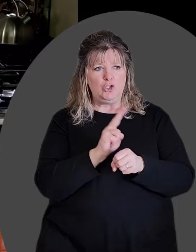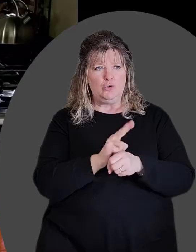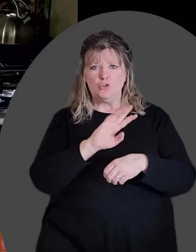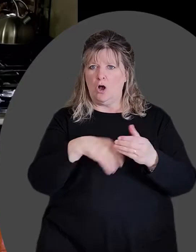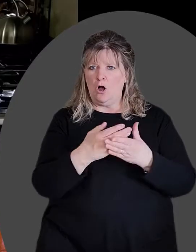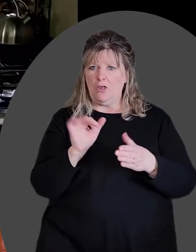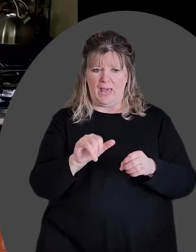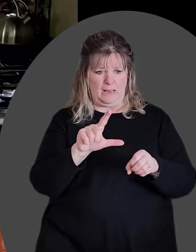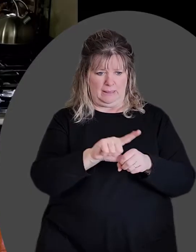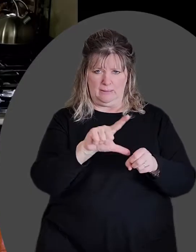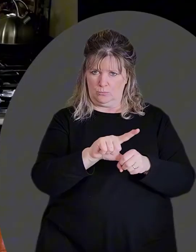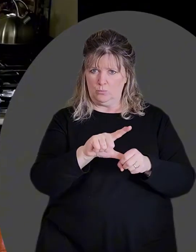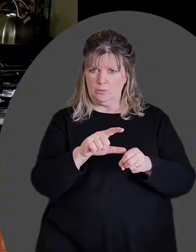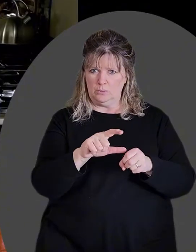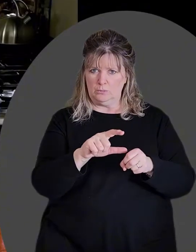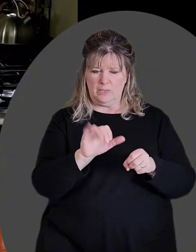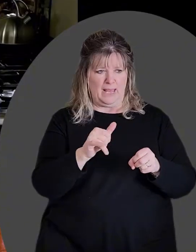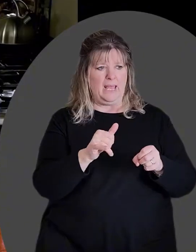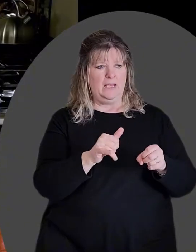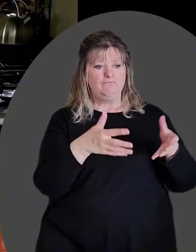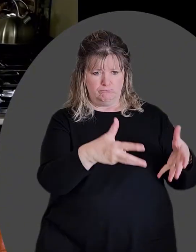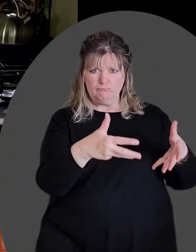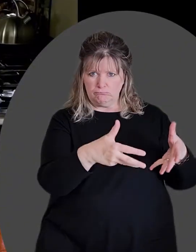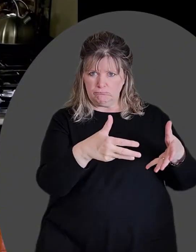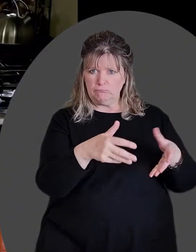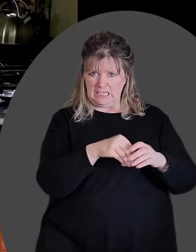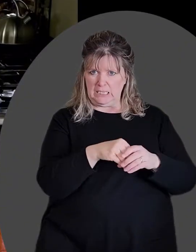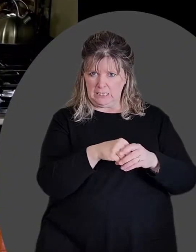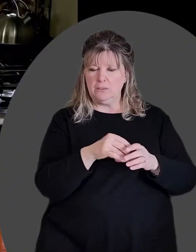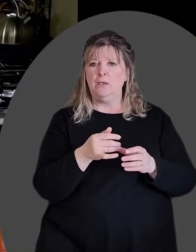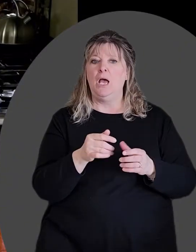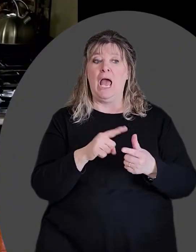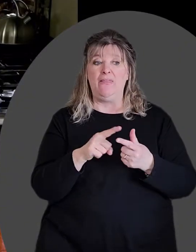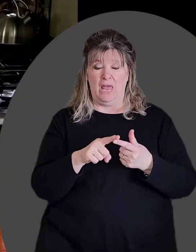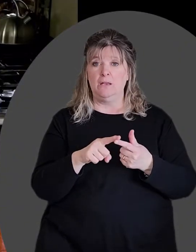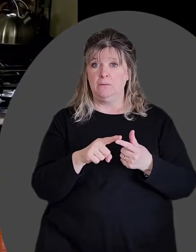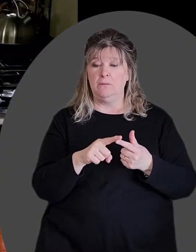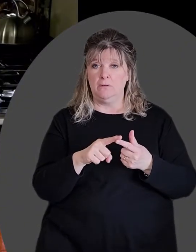the liquid that they were soaked in and let them uh keep going and